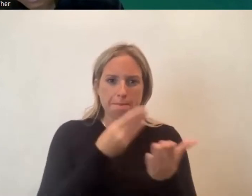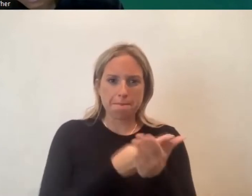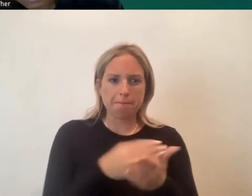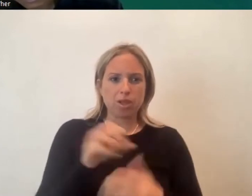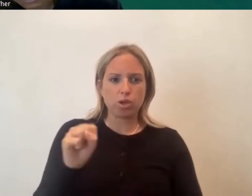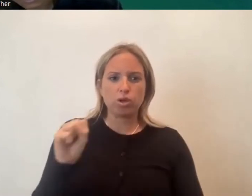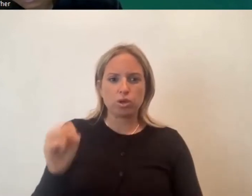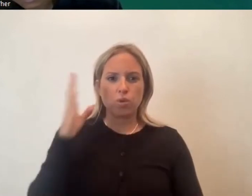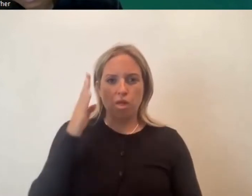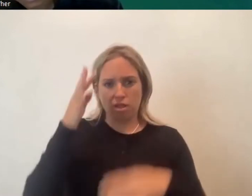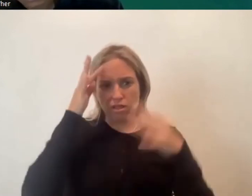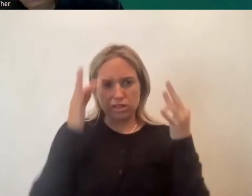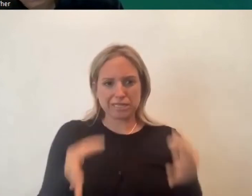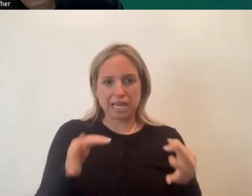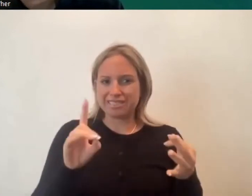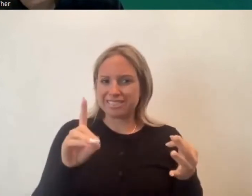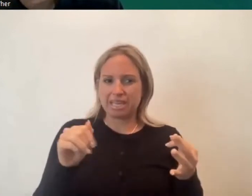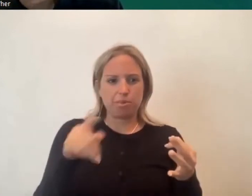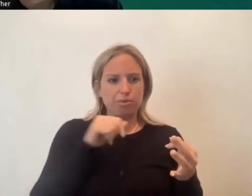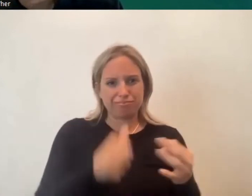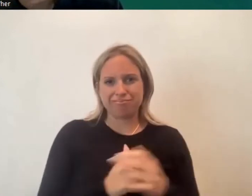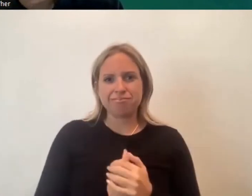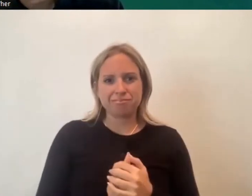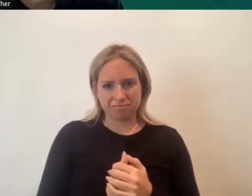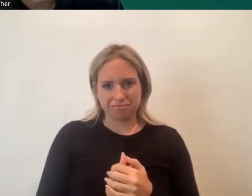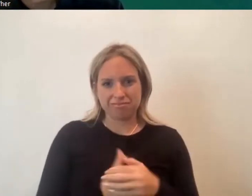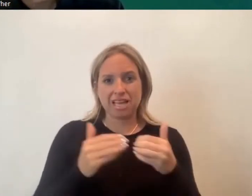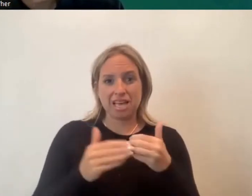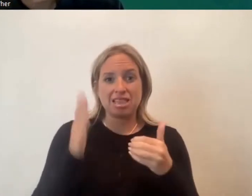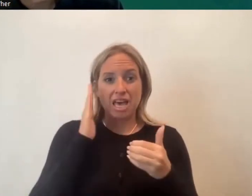that you're not disabled and then you're going to stop receiving benefits.